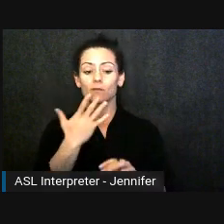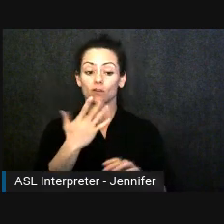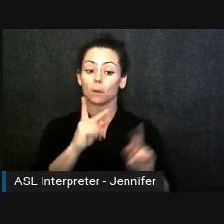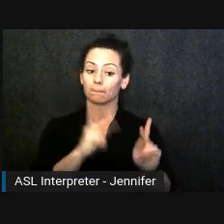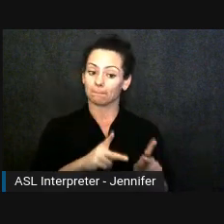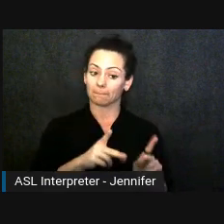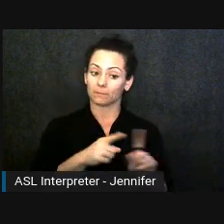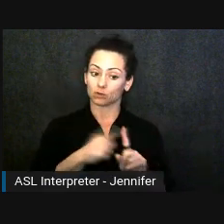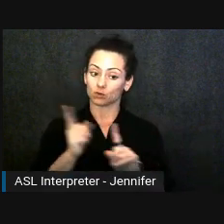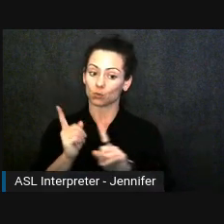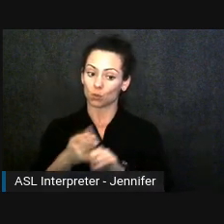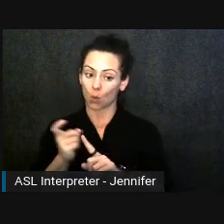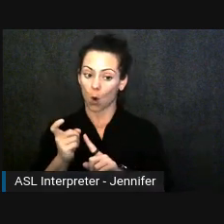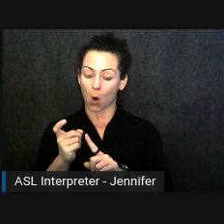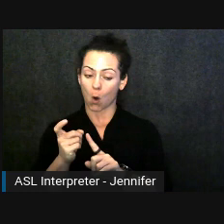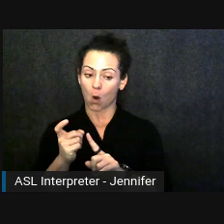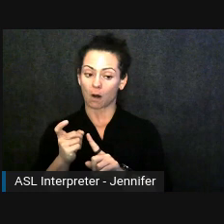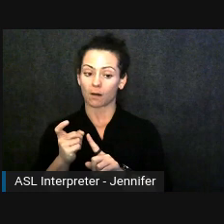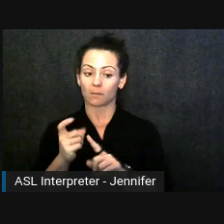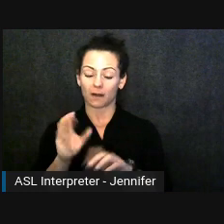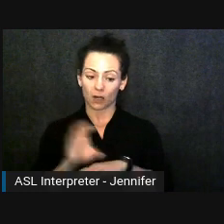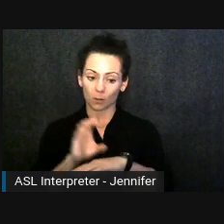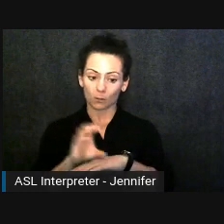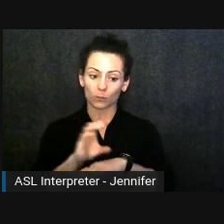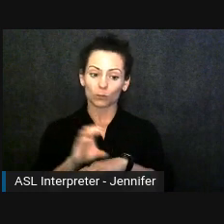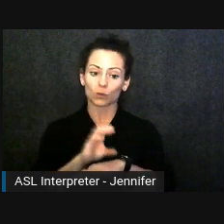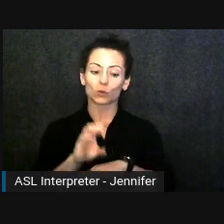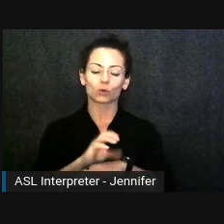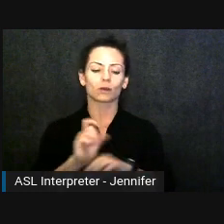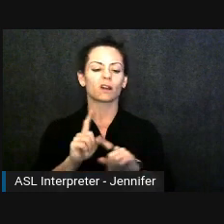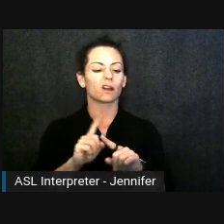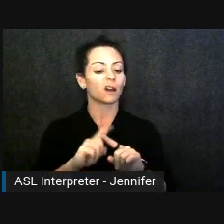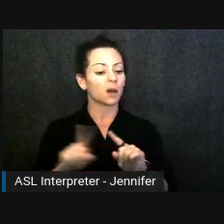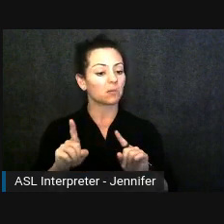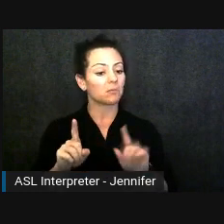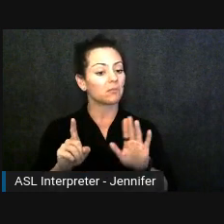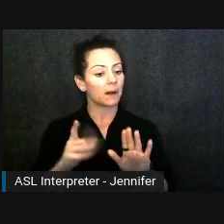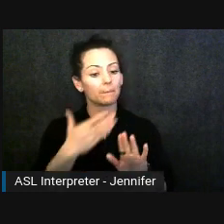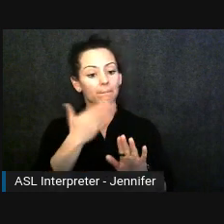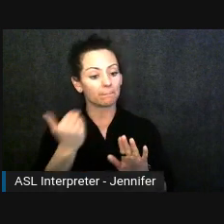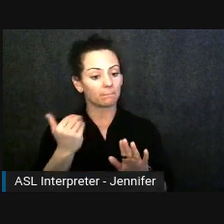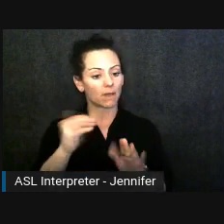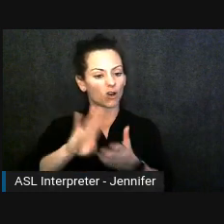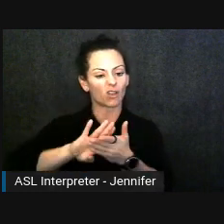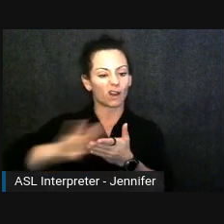So, again, having a level of front-end accessibility enforcement